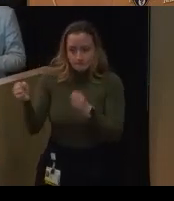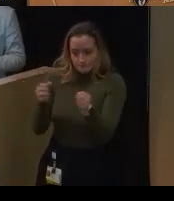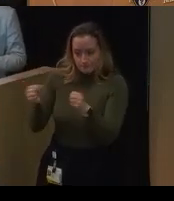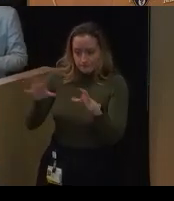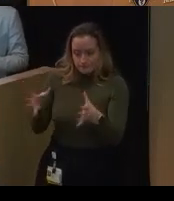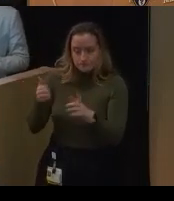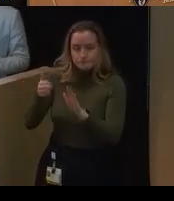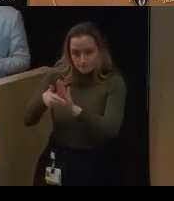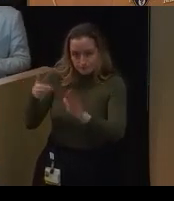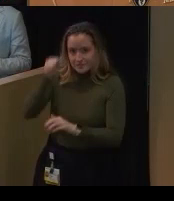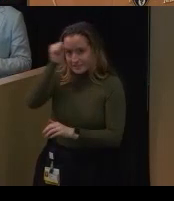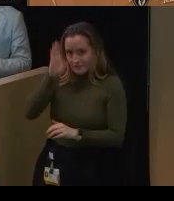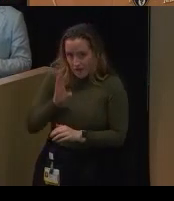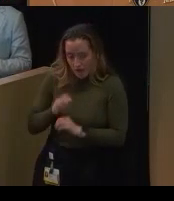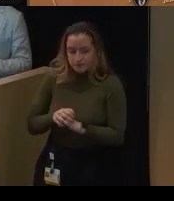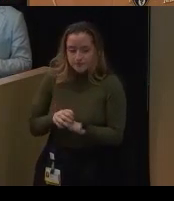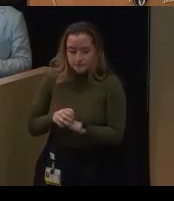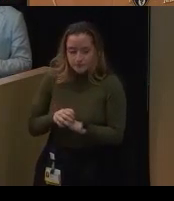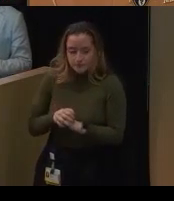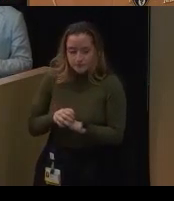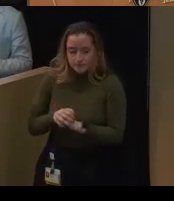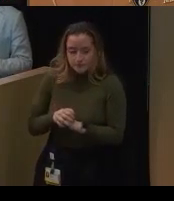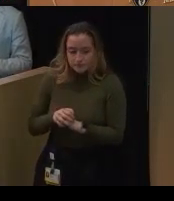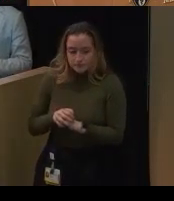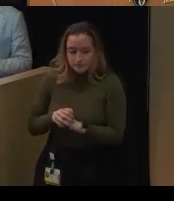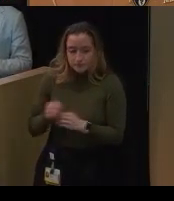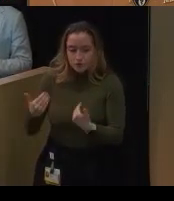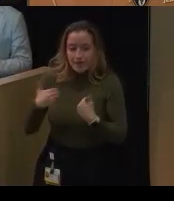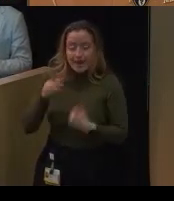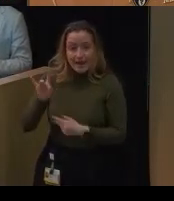this who on average were in their late 30s female at Birth identified as women white non-hispanic or